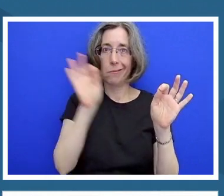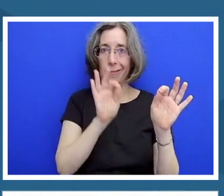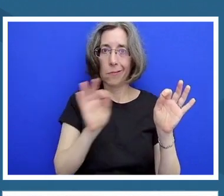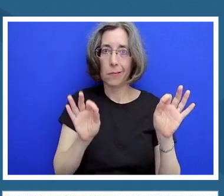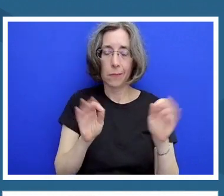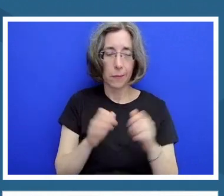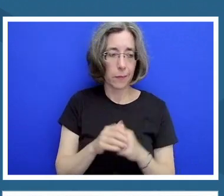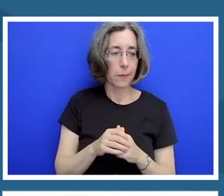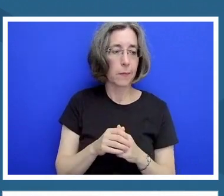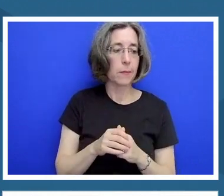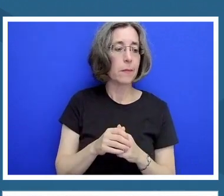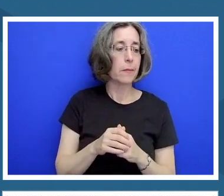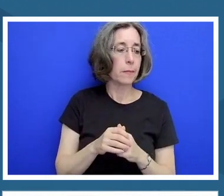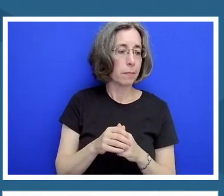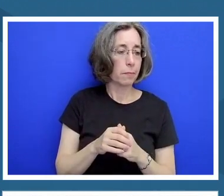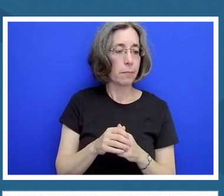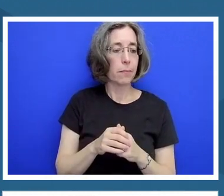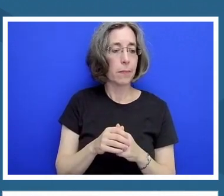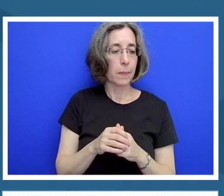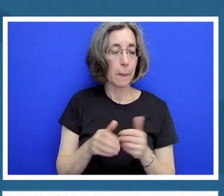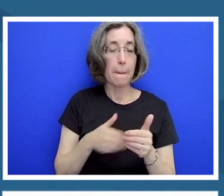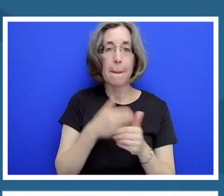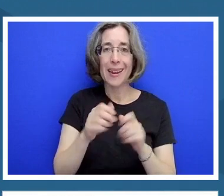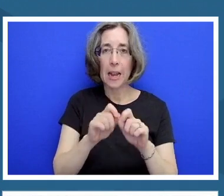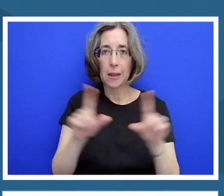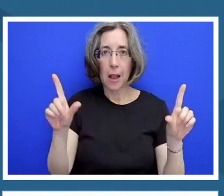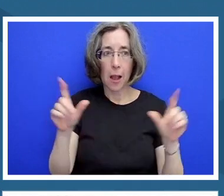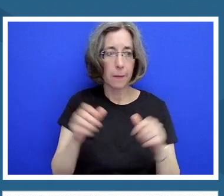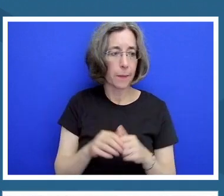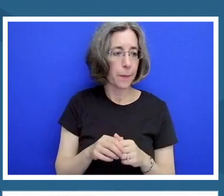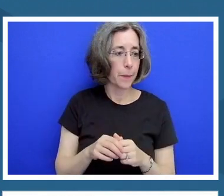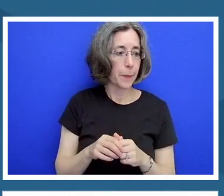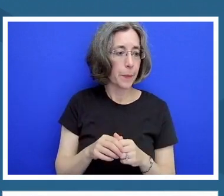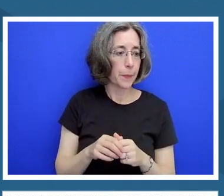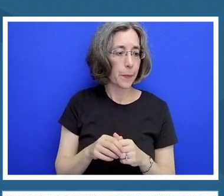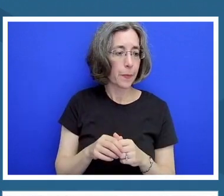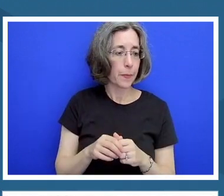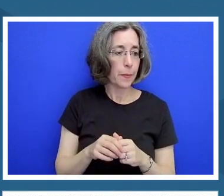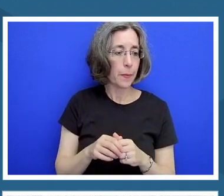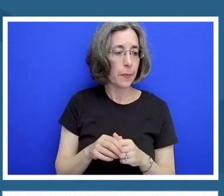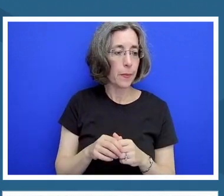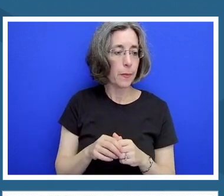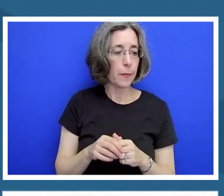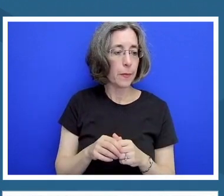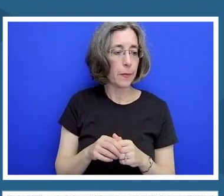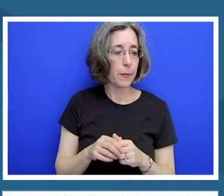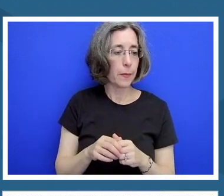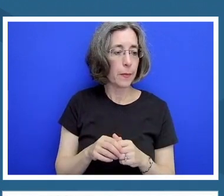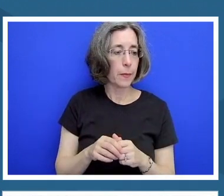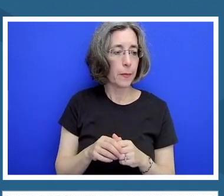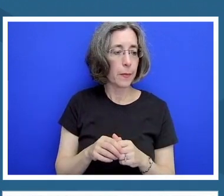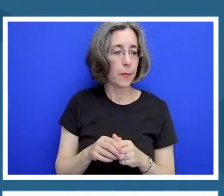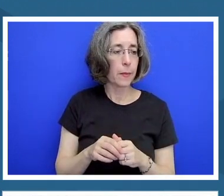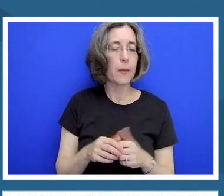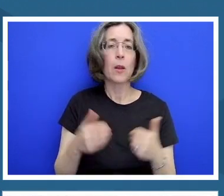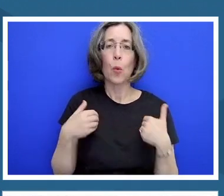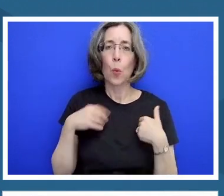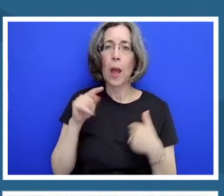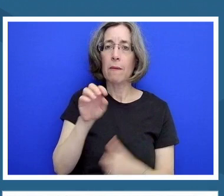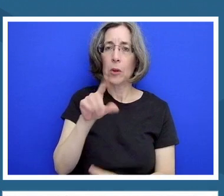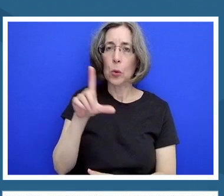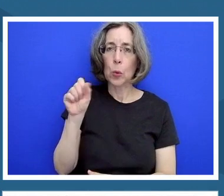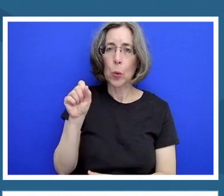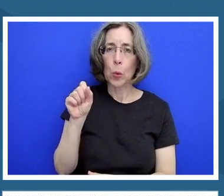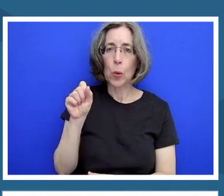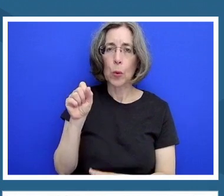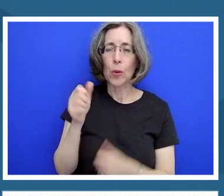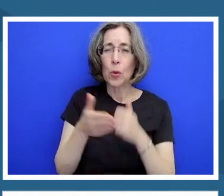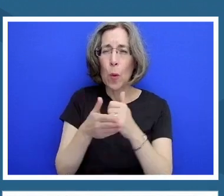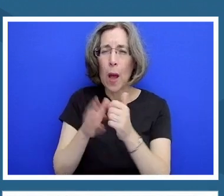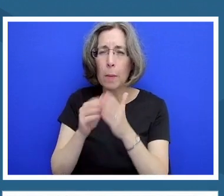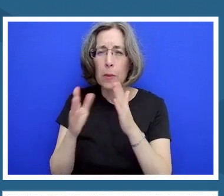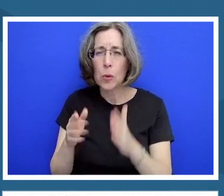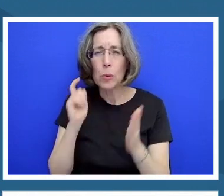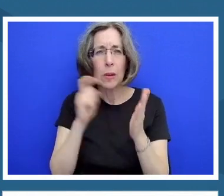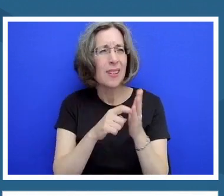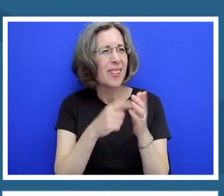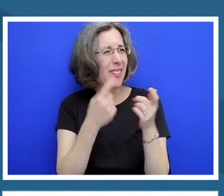find next slide please um uh which of